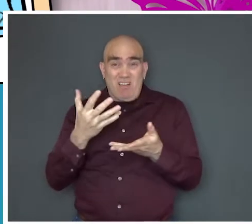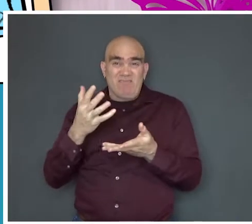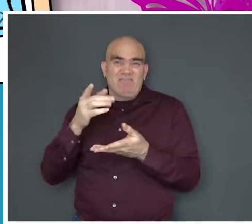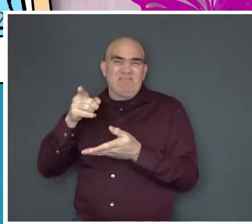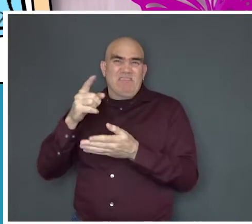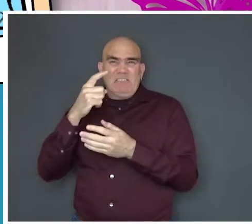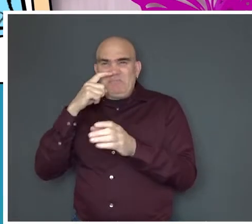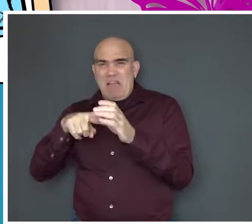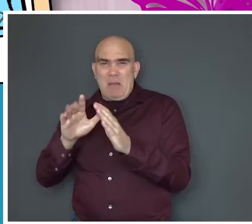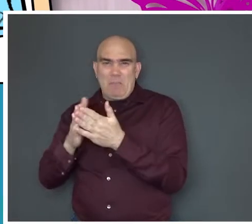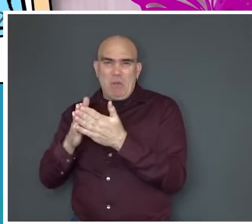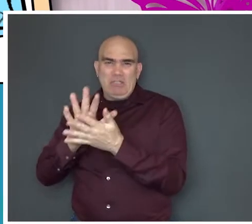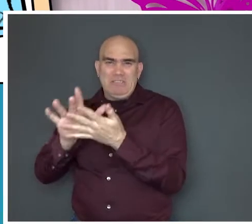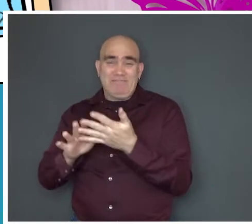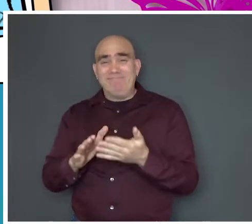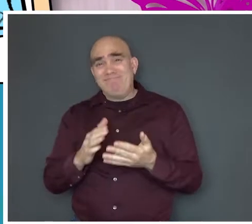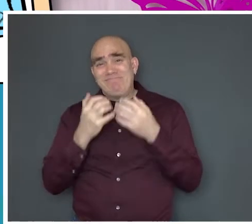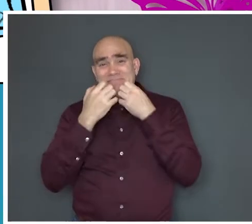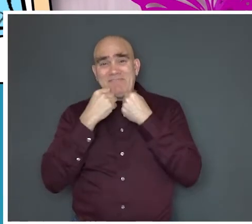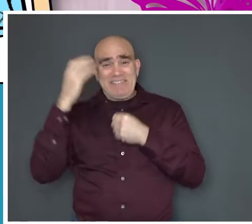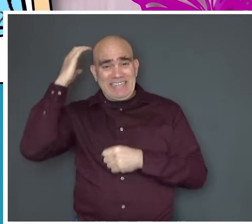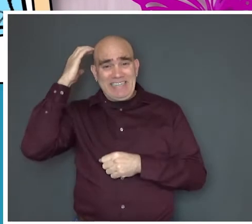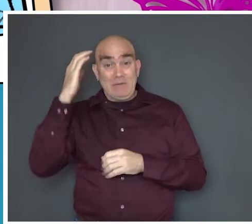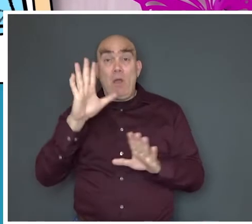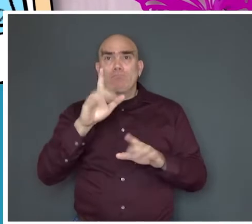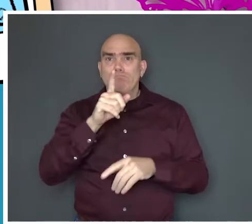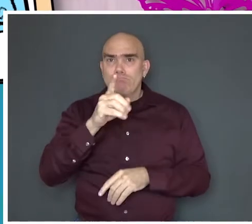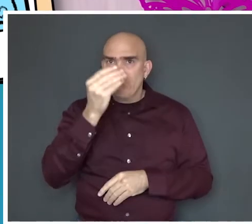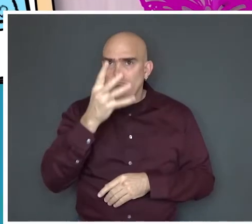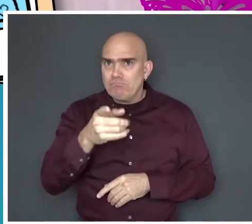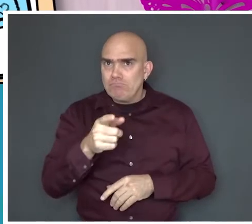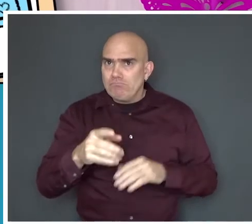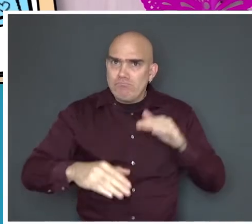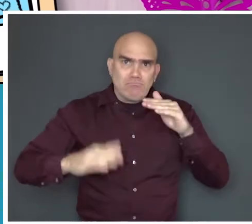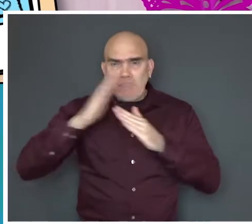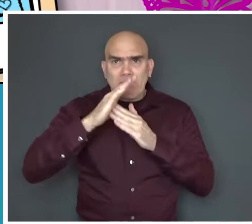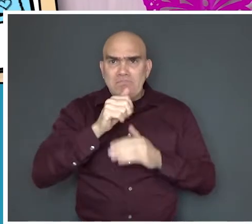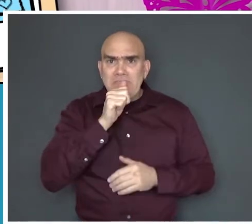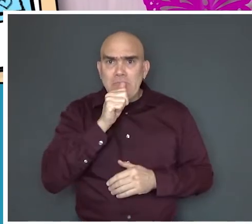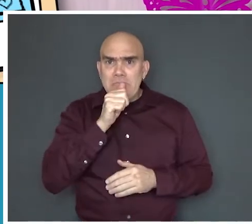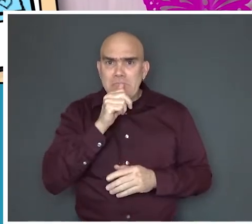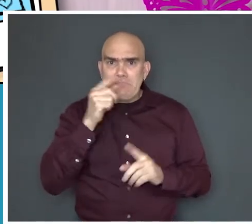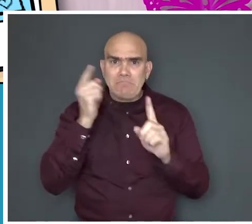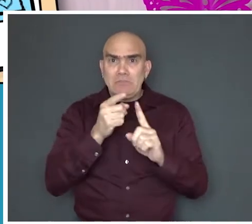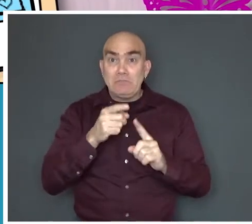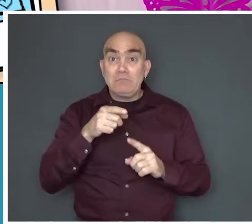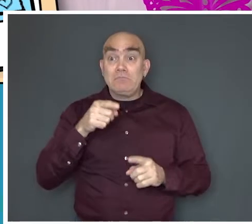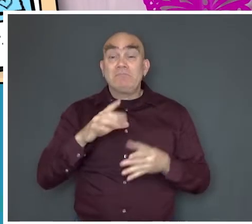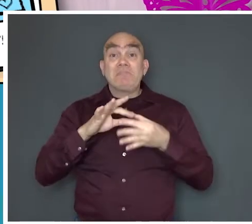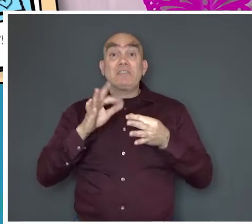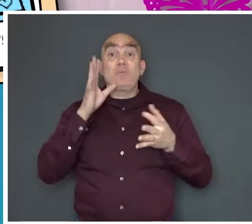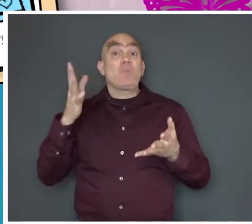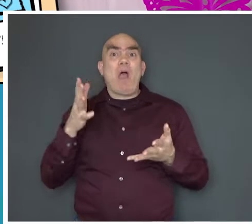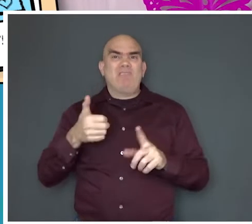Love, Annie. P.S., this is a top-secret mission. This message will self-destruct